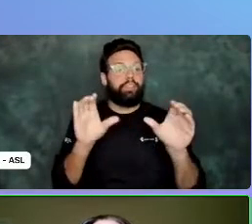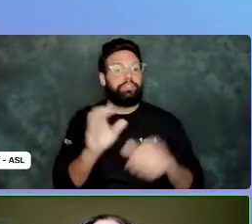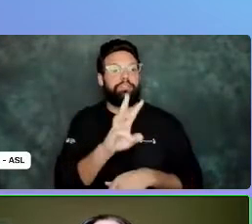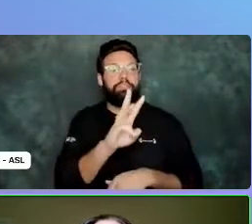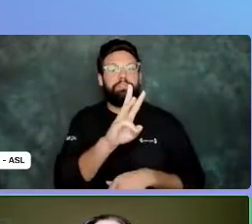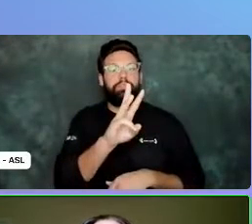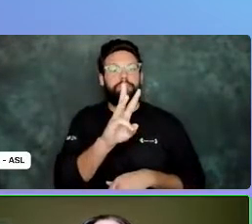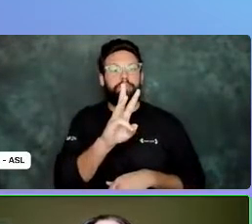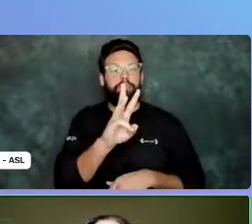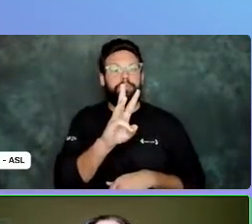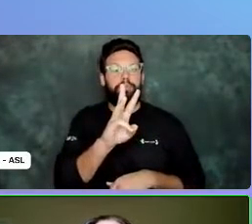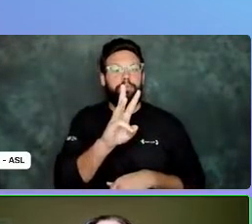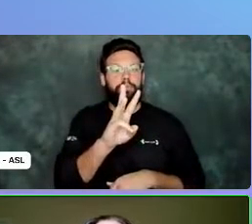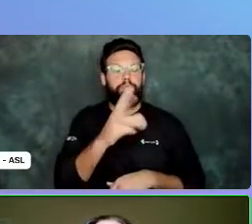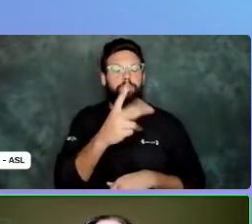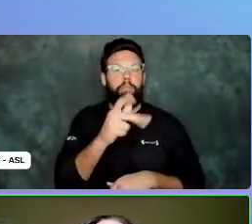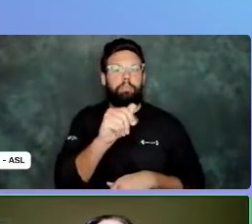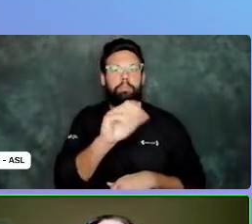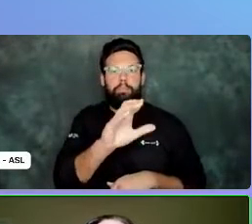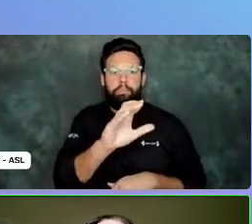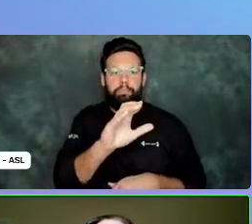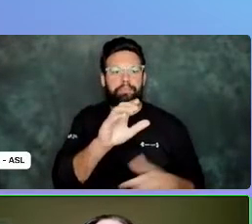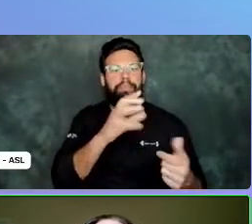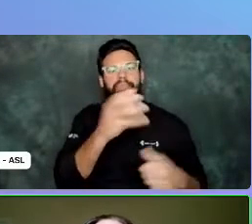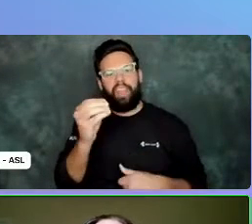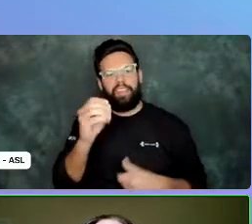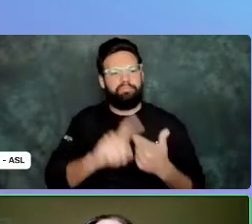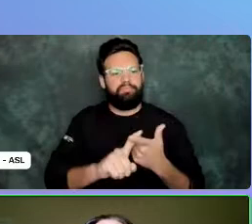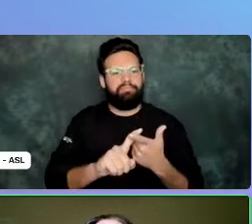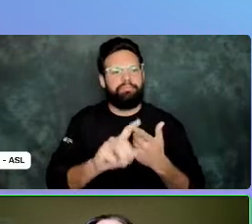for IAP. I got my web accessibility certification